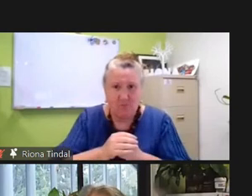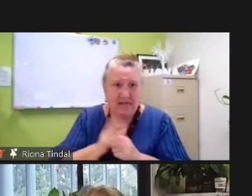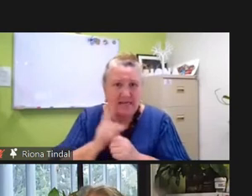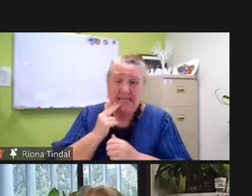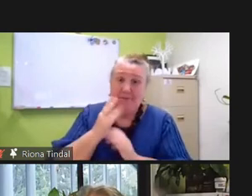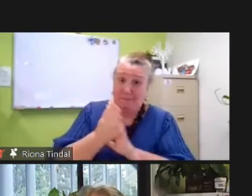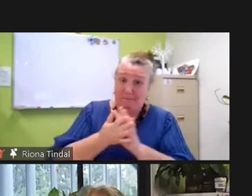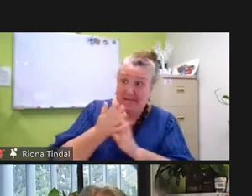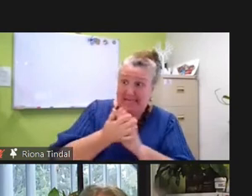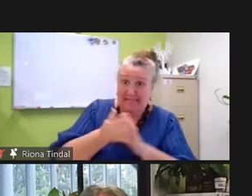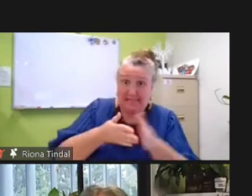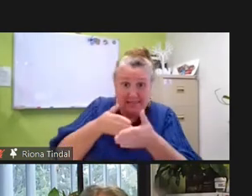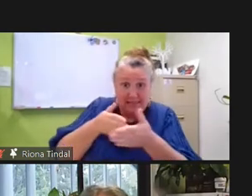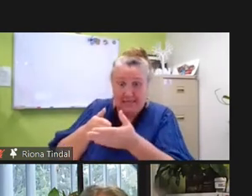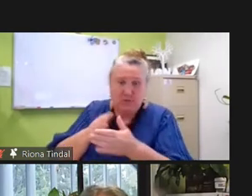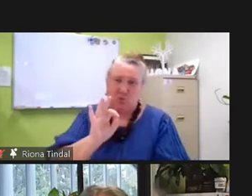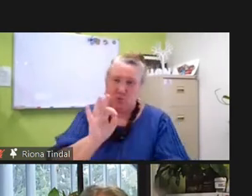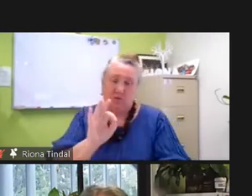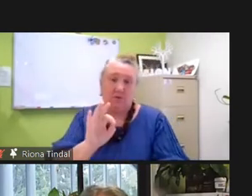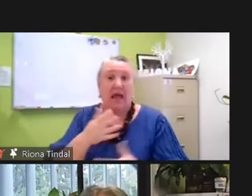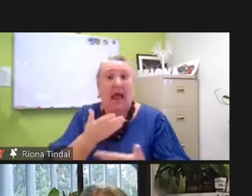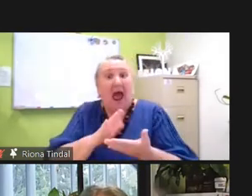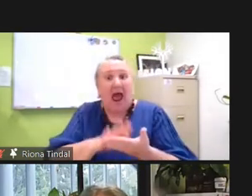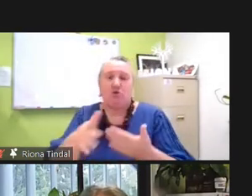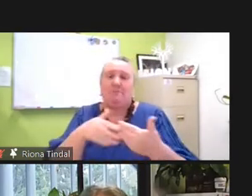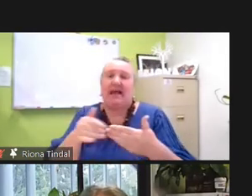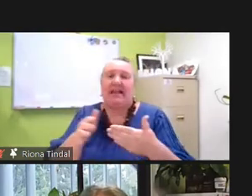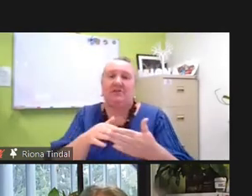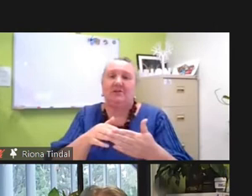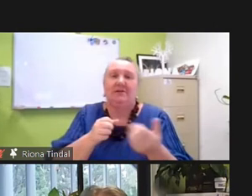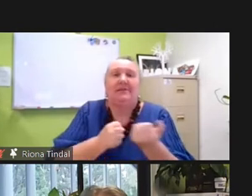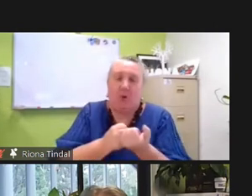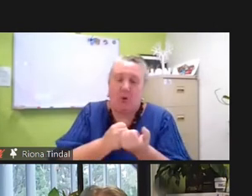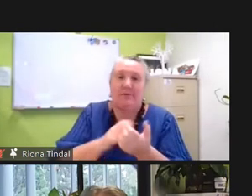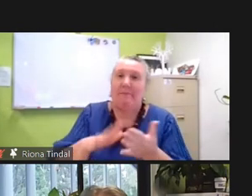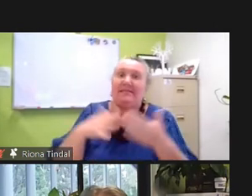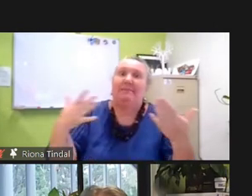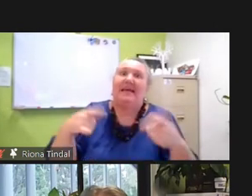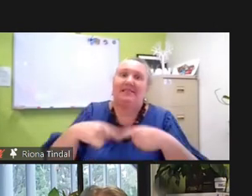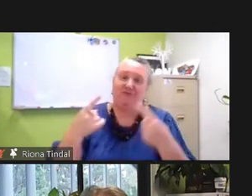make sure that there's equity within that space. We need to make sure that we remove the barriers,